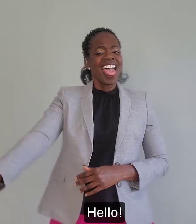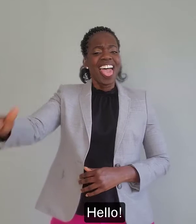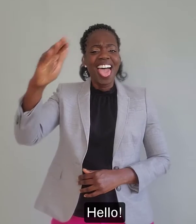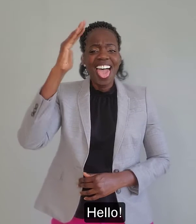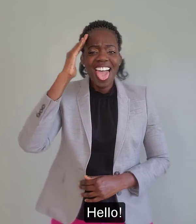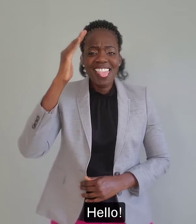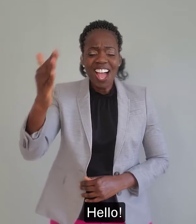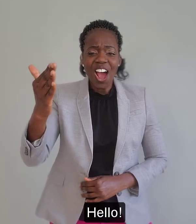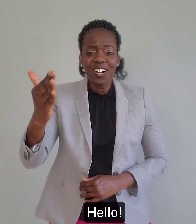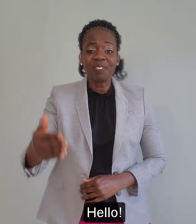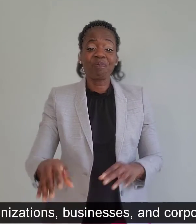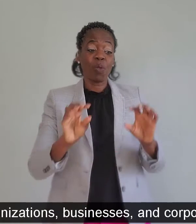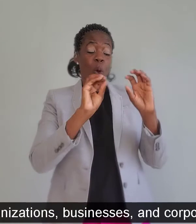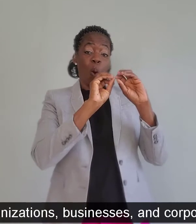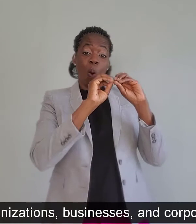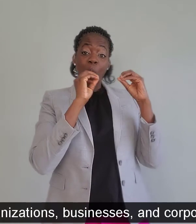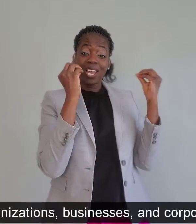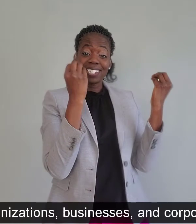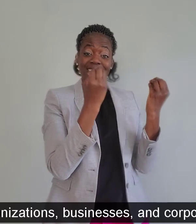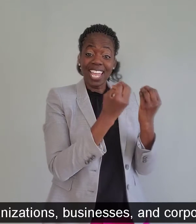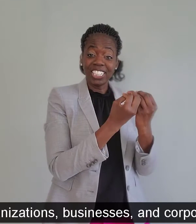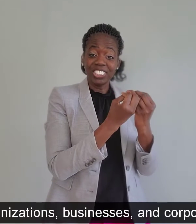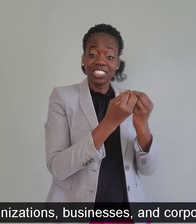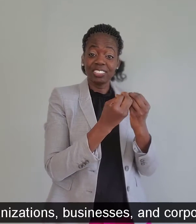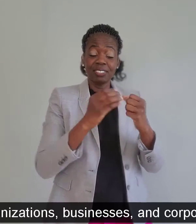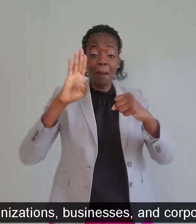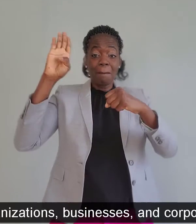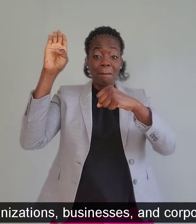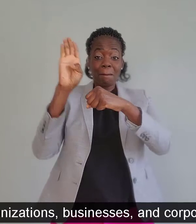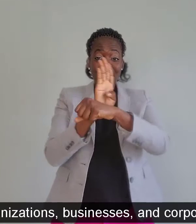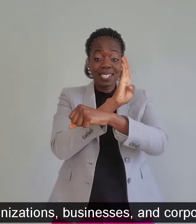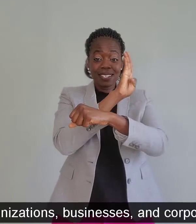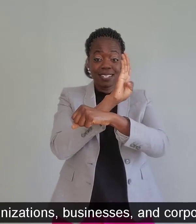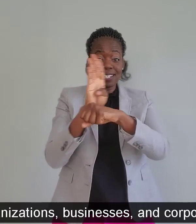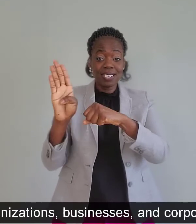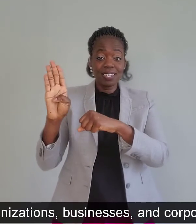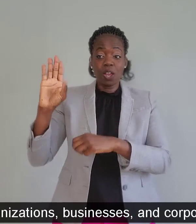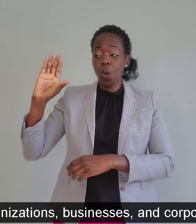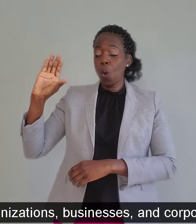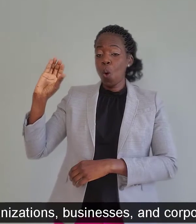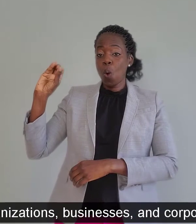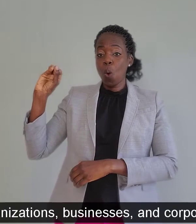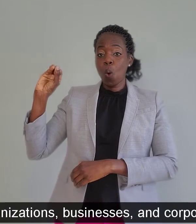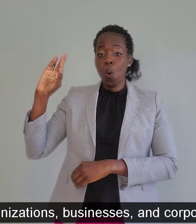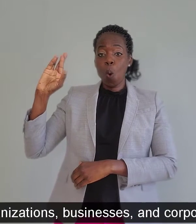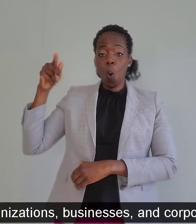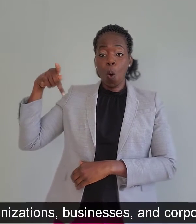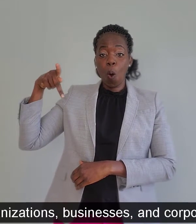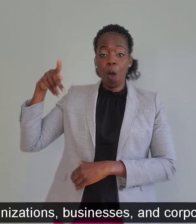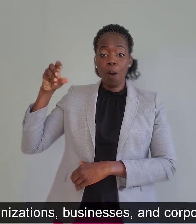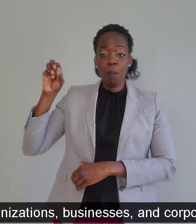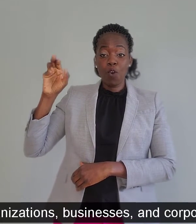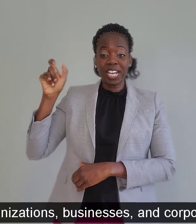Hello! Organizations, businesses, and corporations